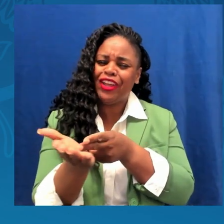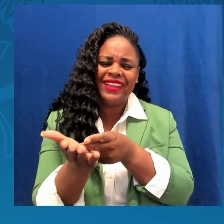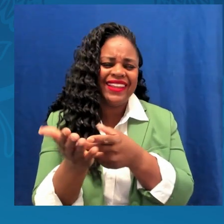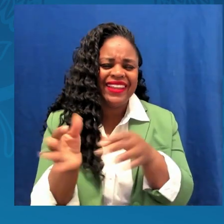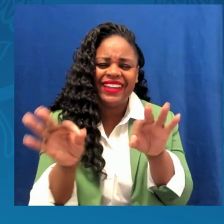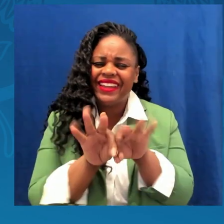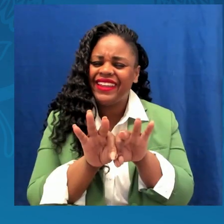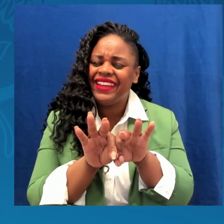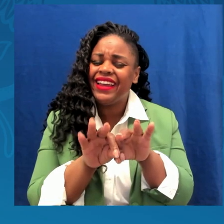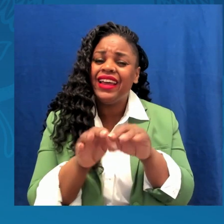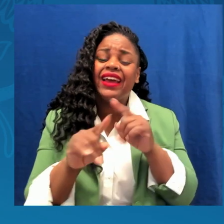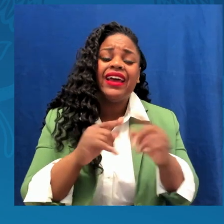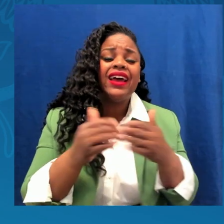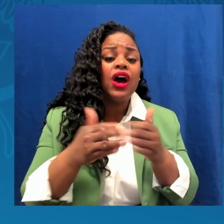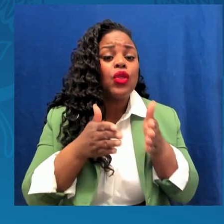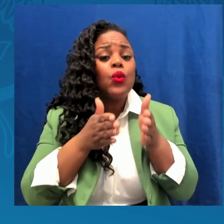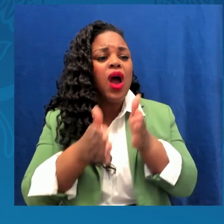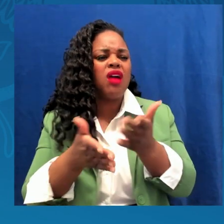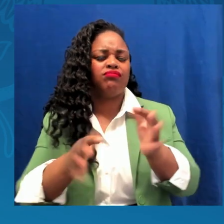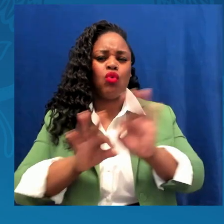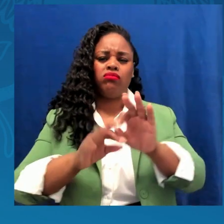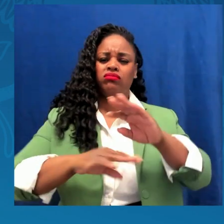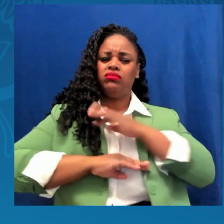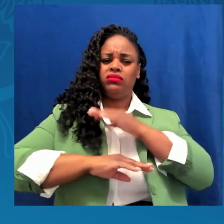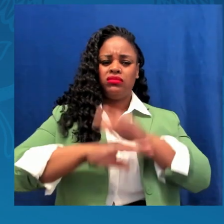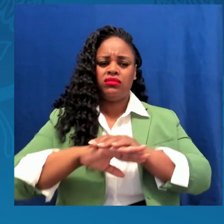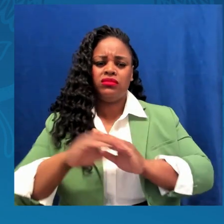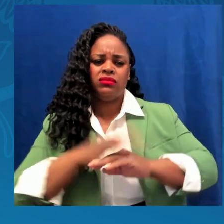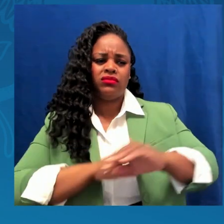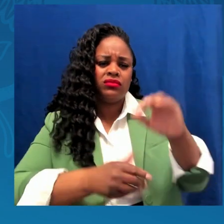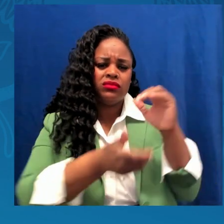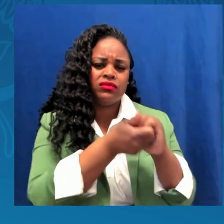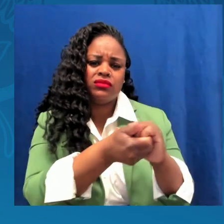Then the work we reaffirm today to ensure no student,